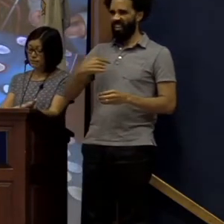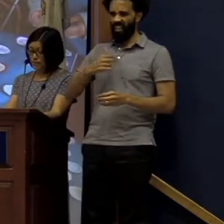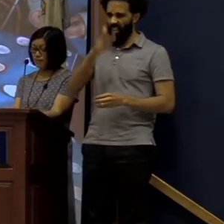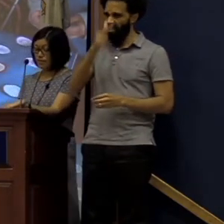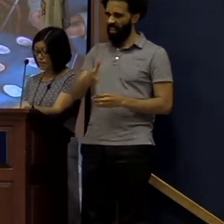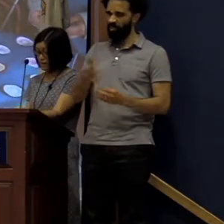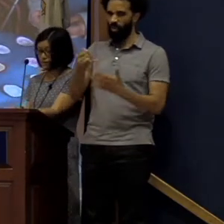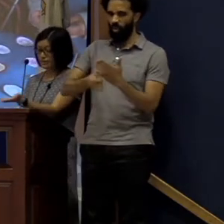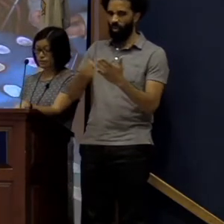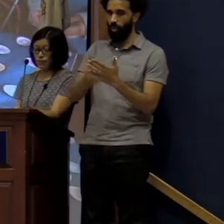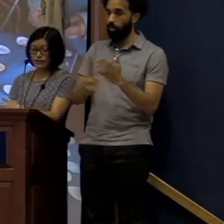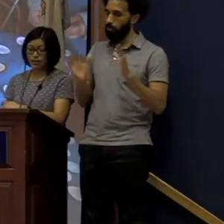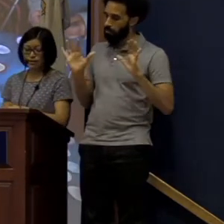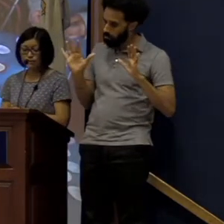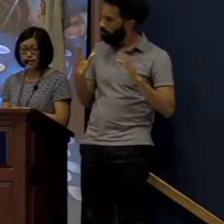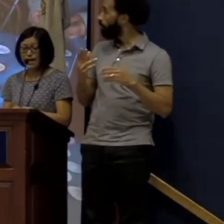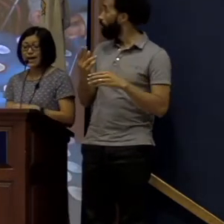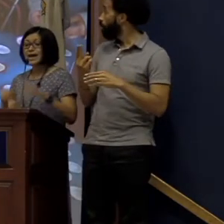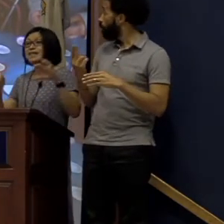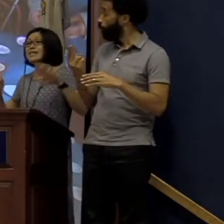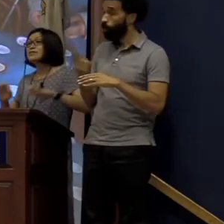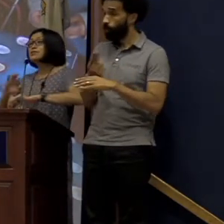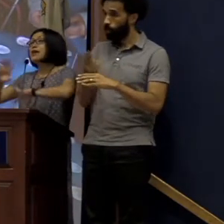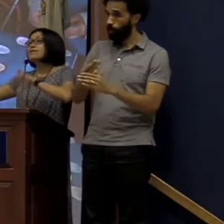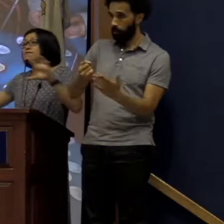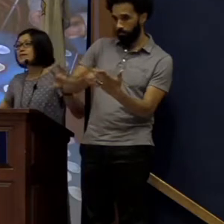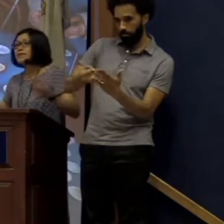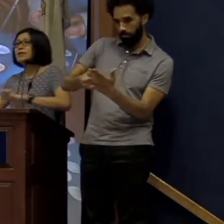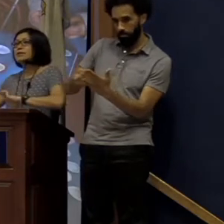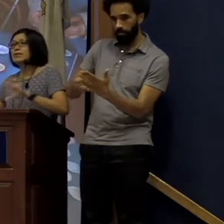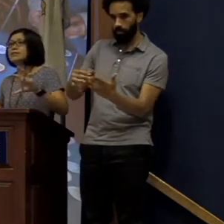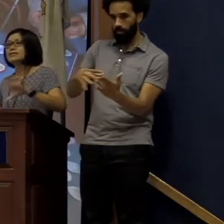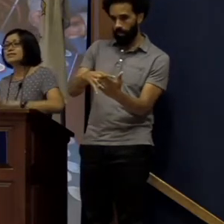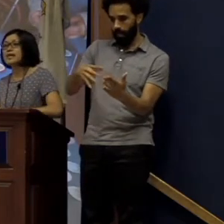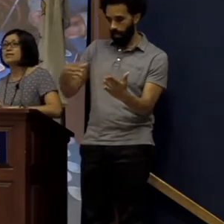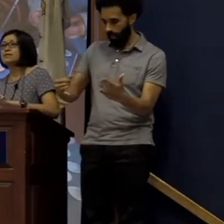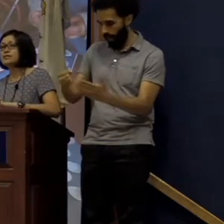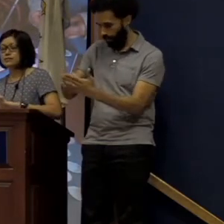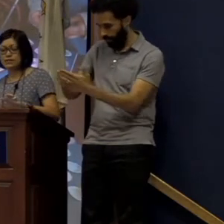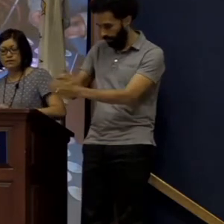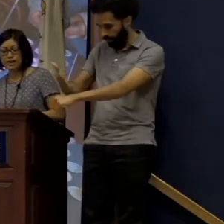Very nice drawings out of and they were trying to figure out what they wanted to say with this piece of art